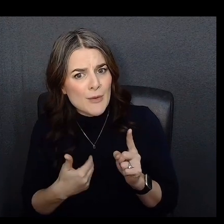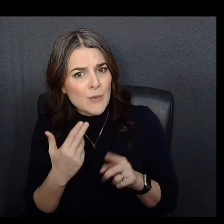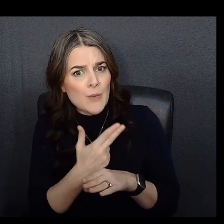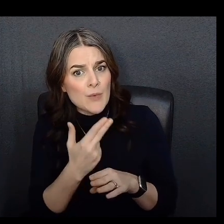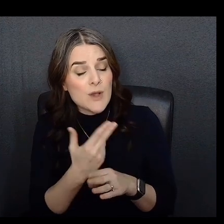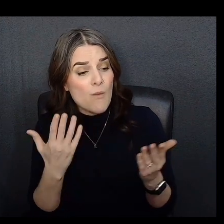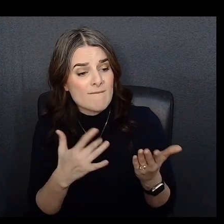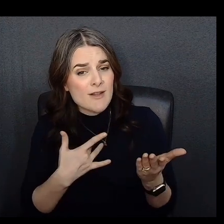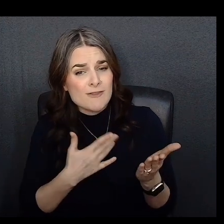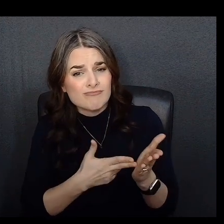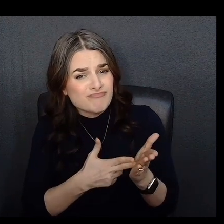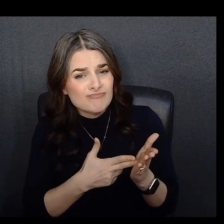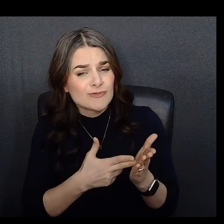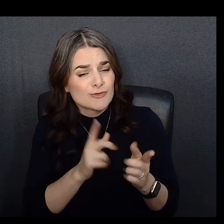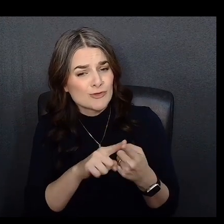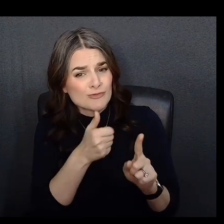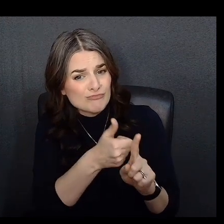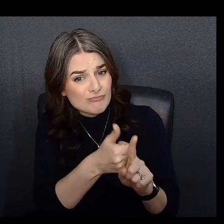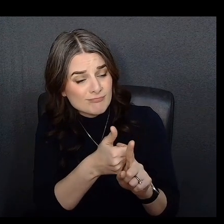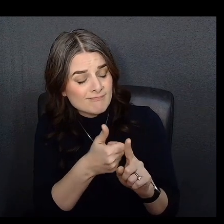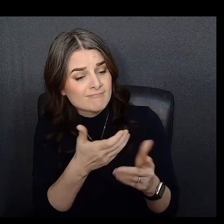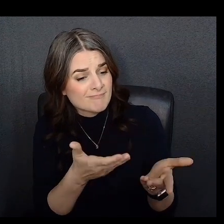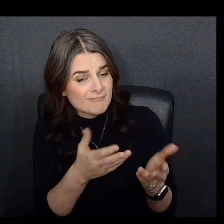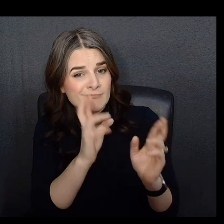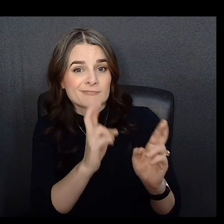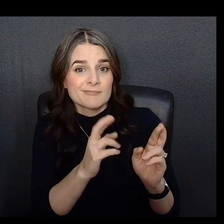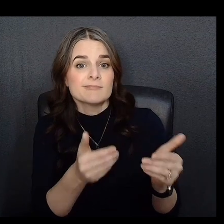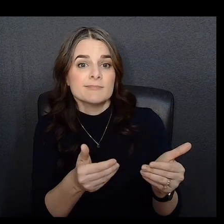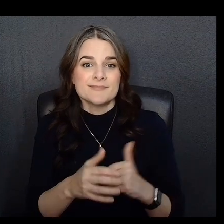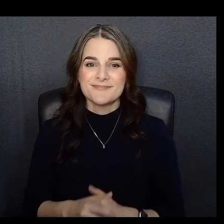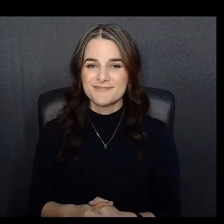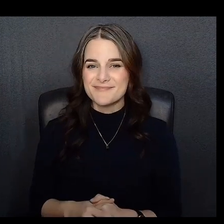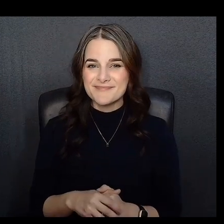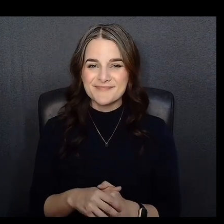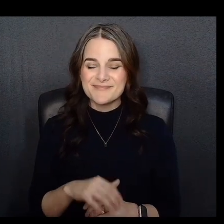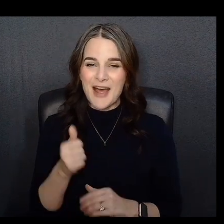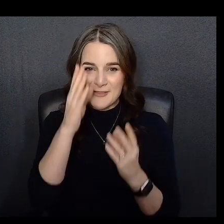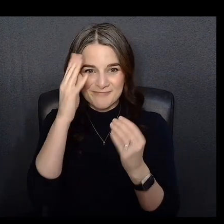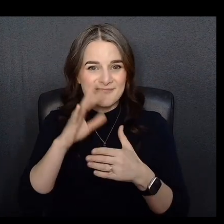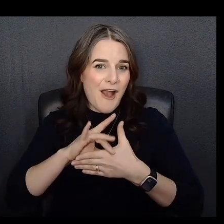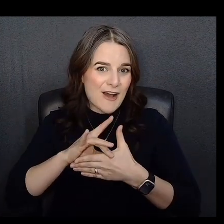and what feels authentic to themselves. Other content warnings for today, this presentation,